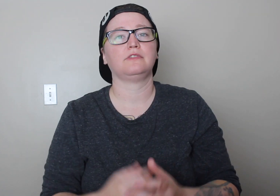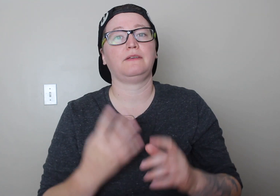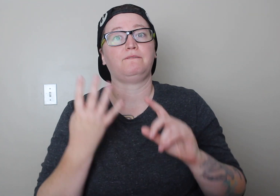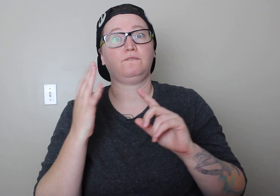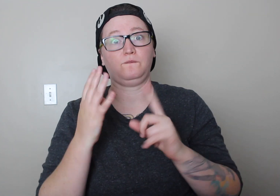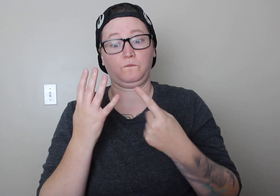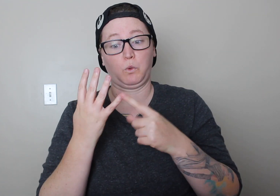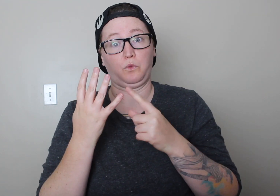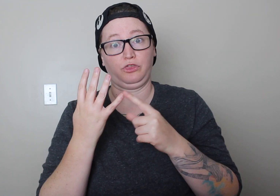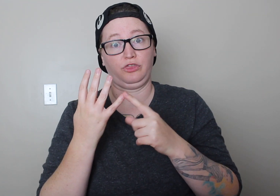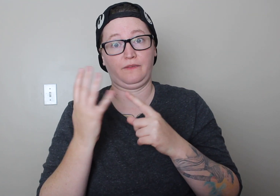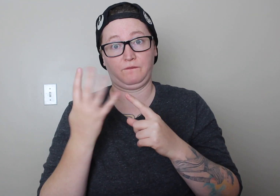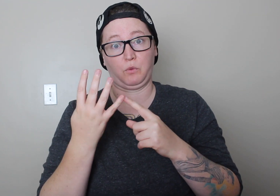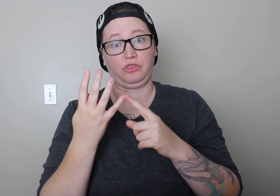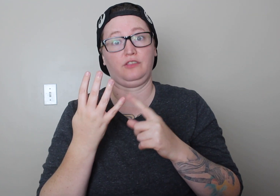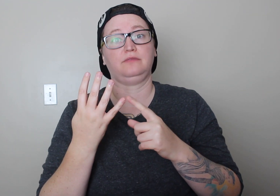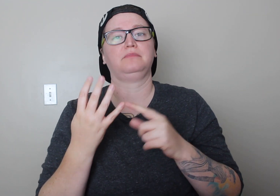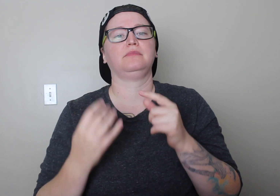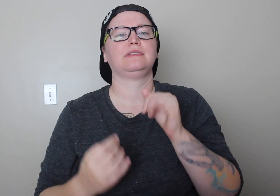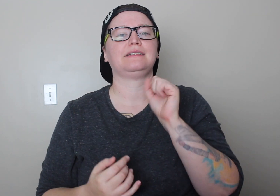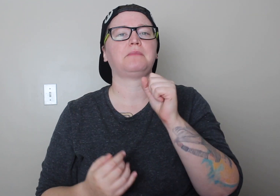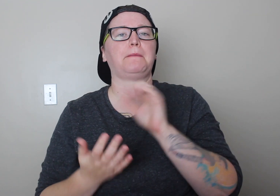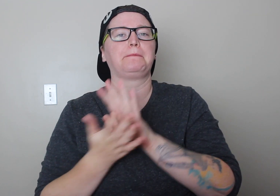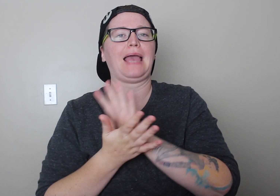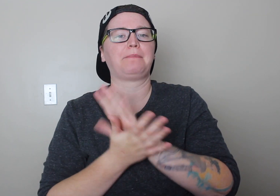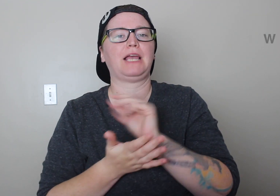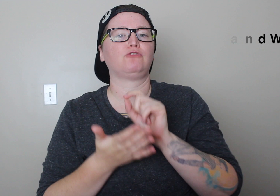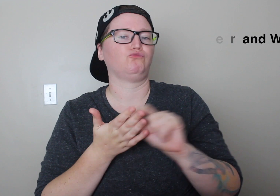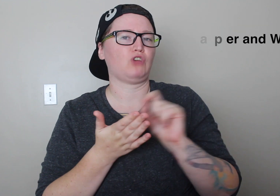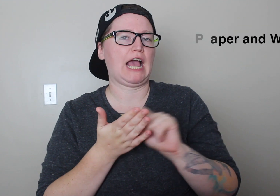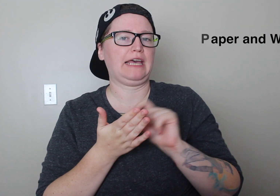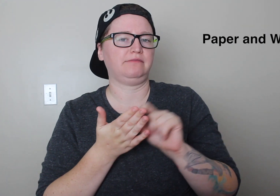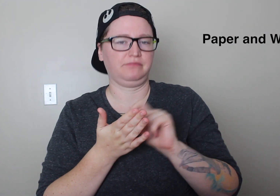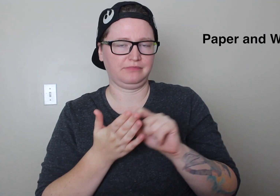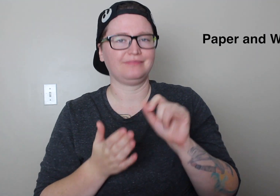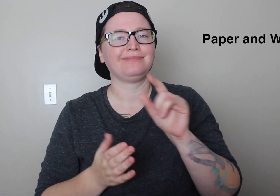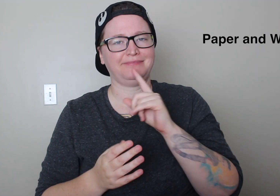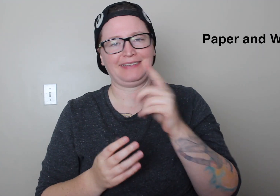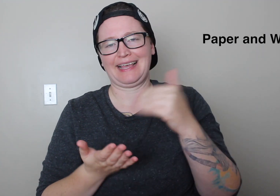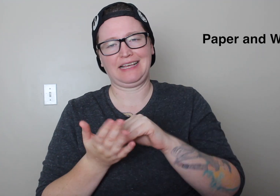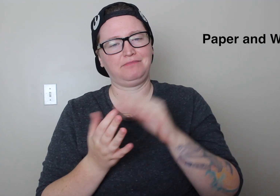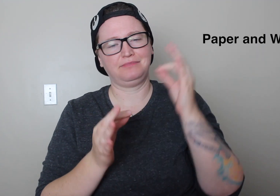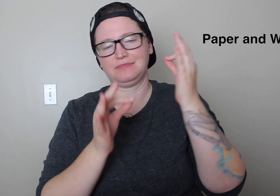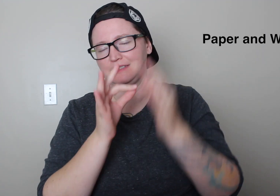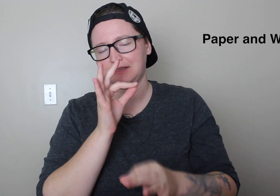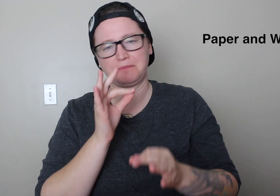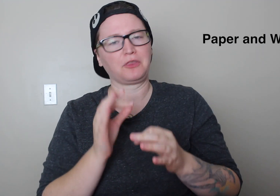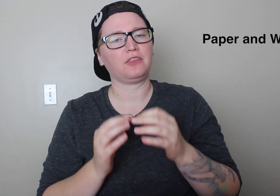Fourth game mechanic is called Paper and Write. Again, it's really simple.